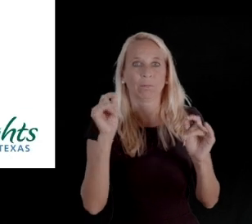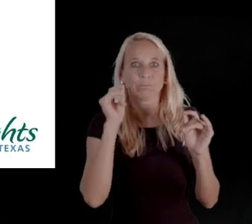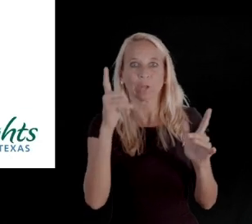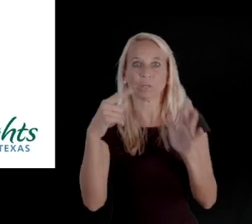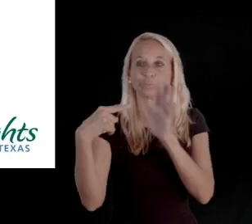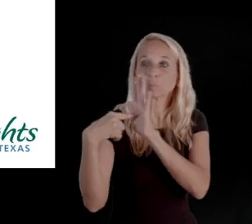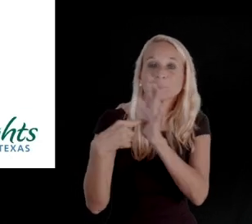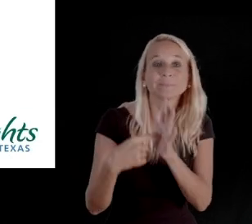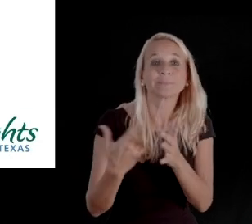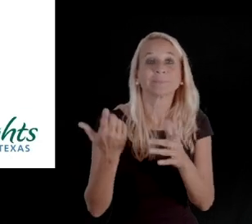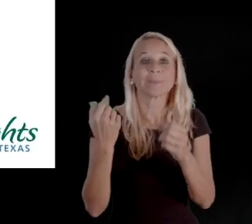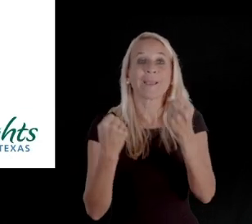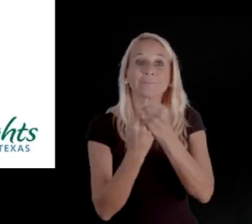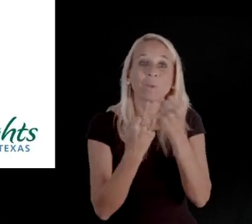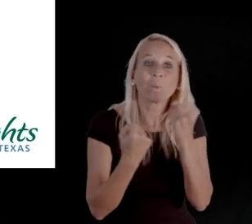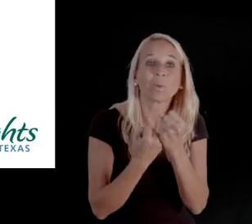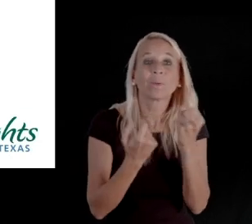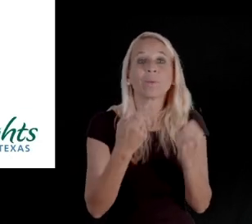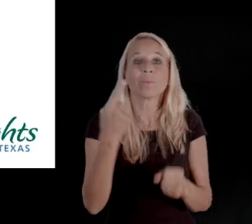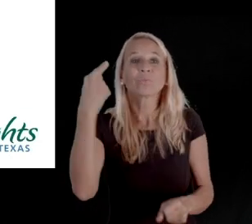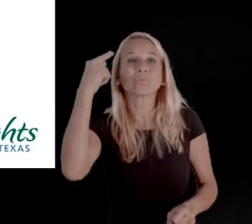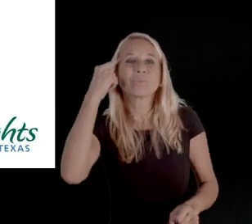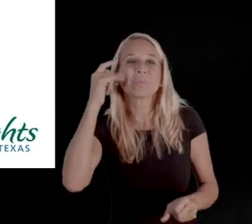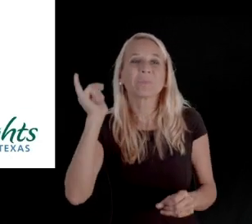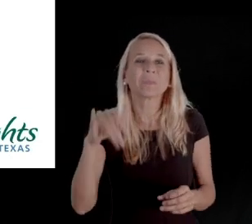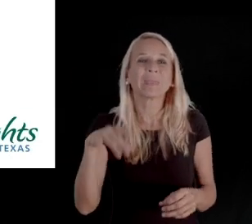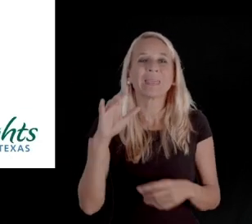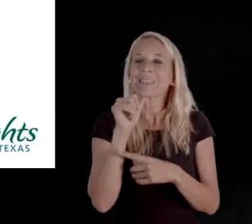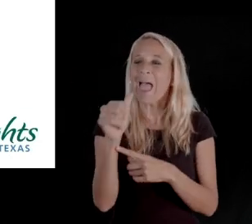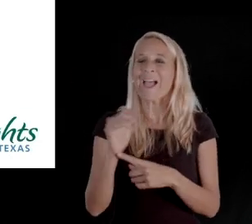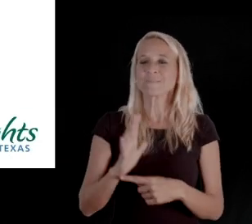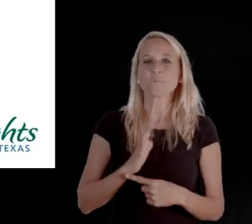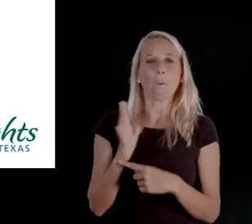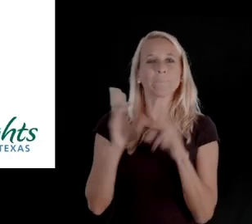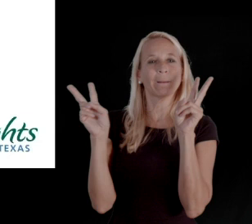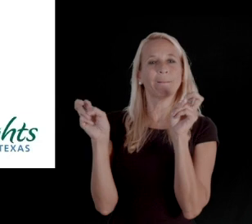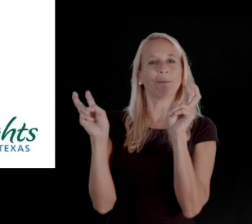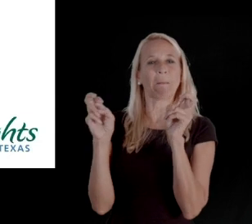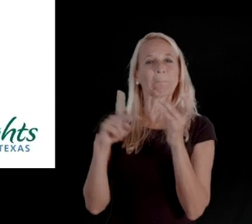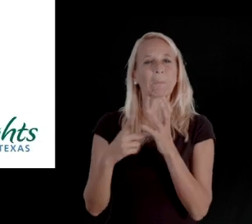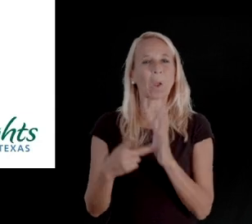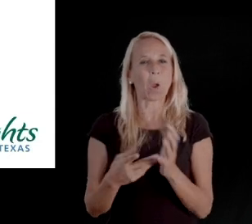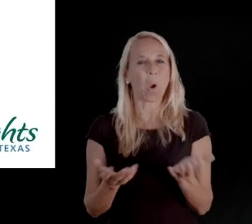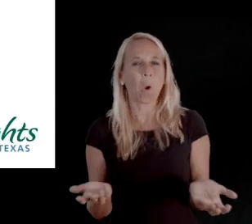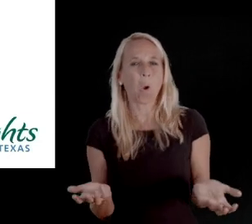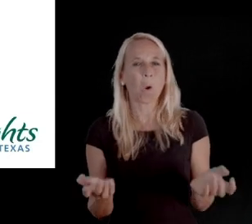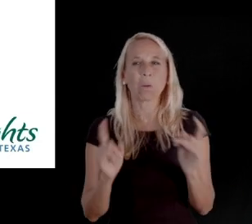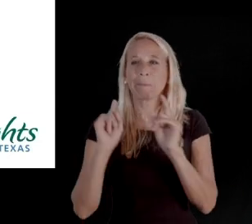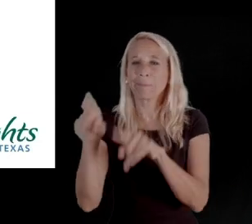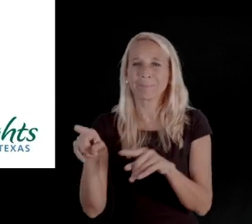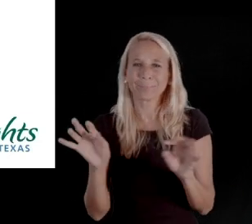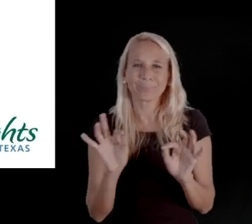advocates is that when you hear informal, I don't think you really think that the hearing is informal